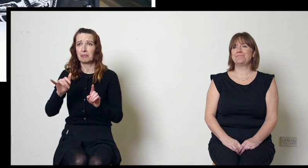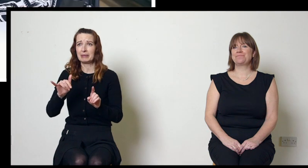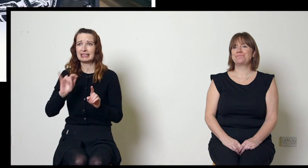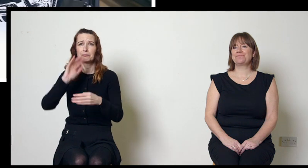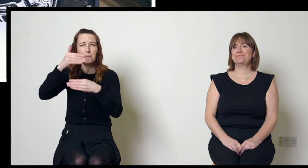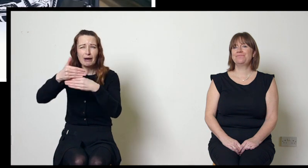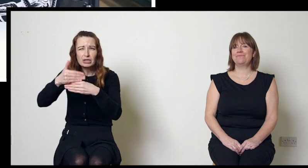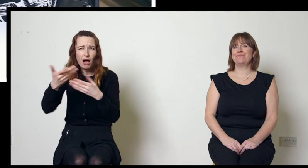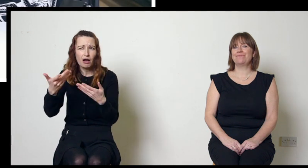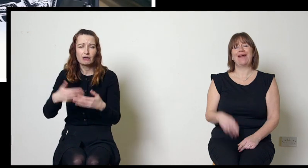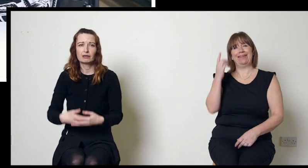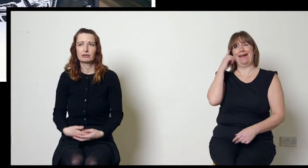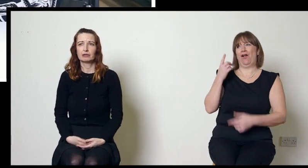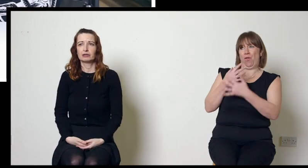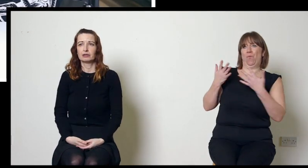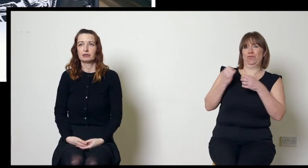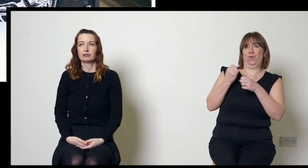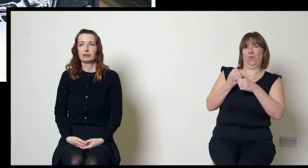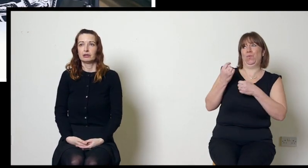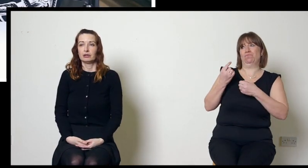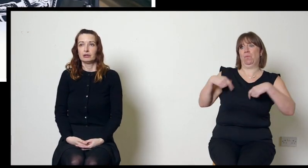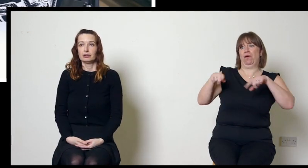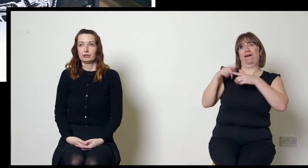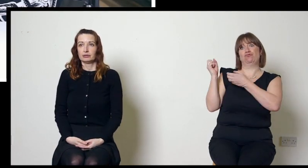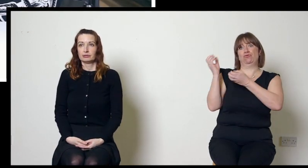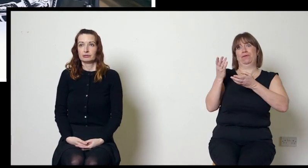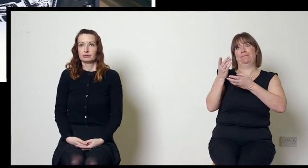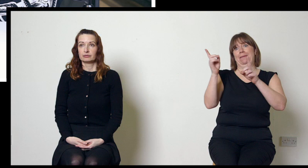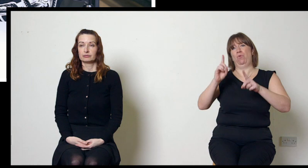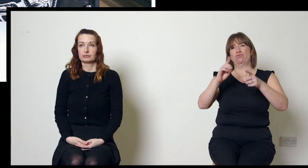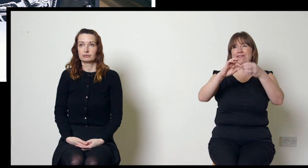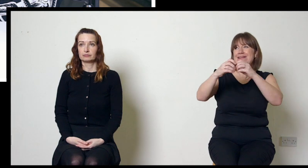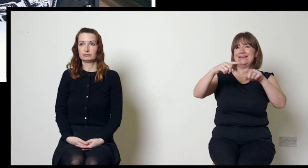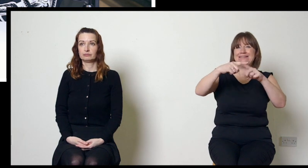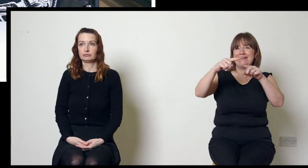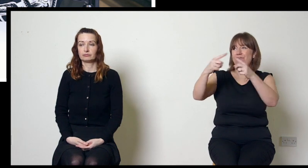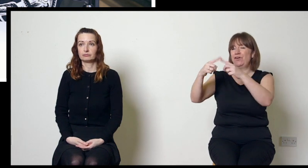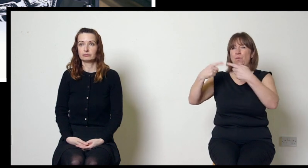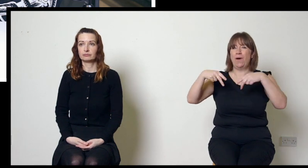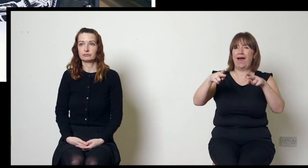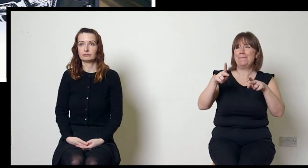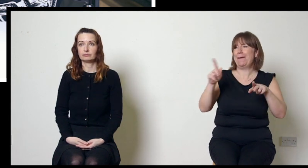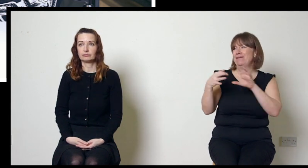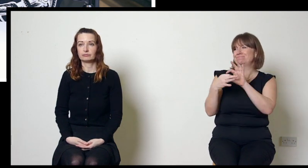And I think a lot of what we doing, we're introducing people to creativity in different ways might not have engaged in that before. They might just not know us.